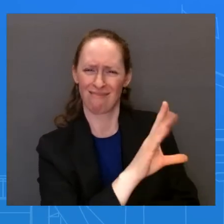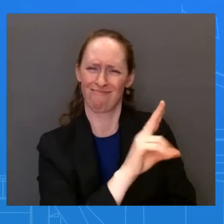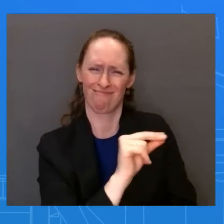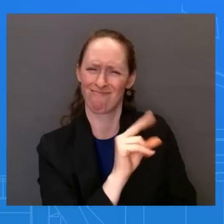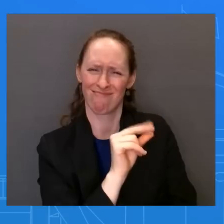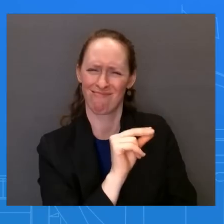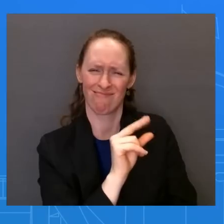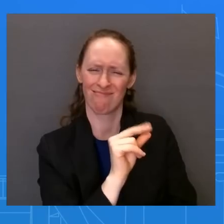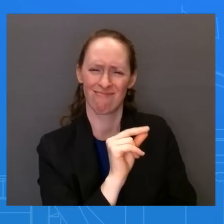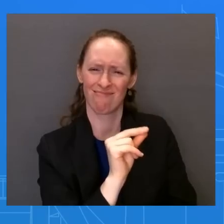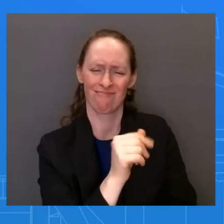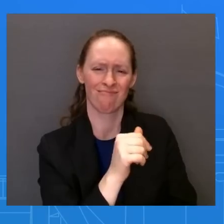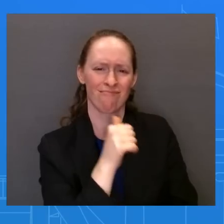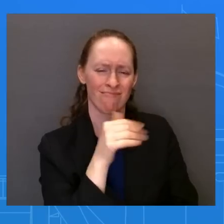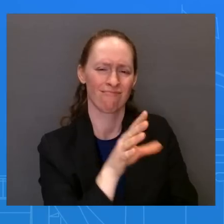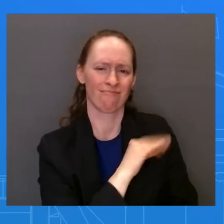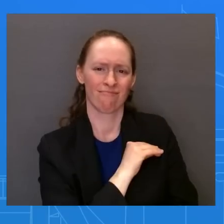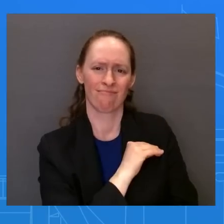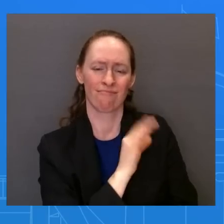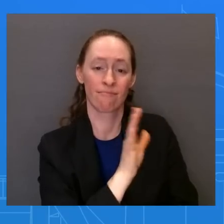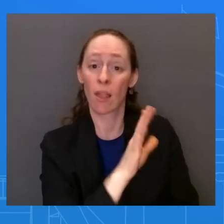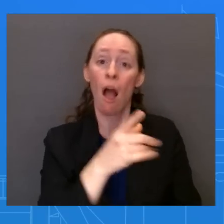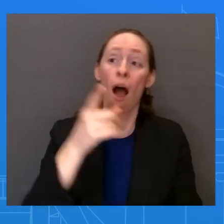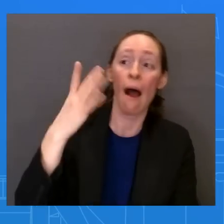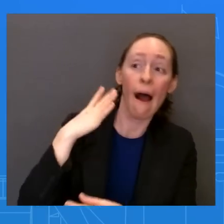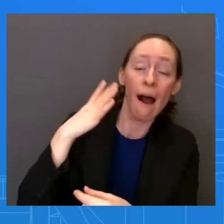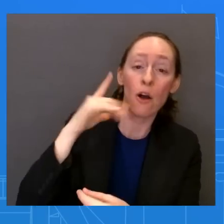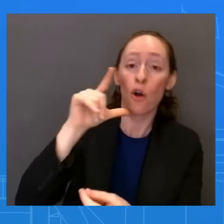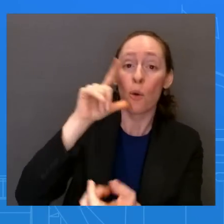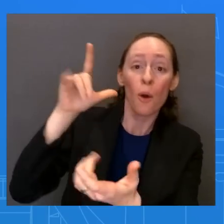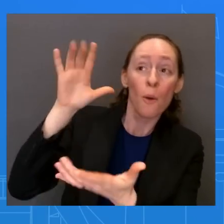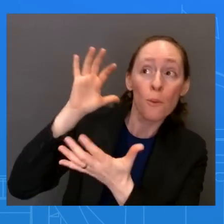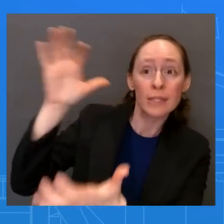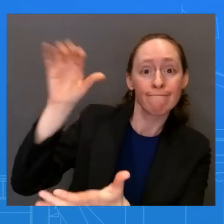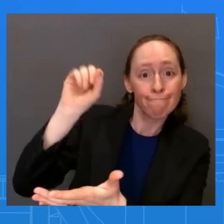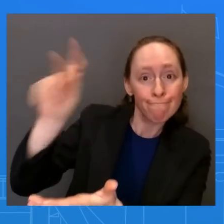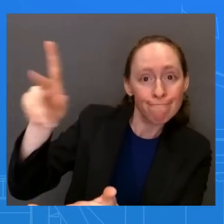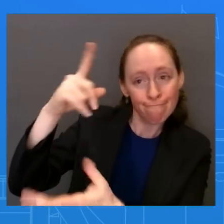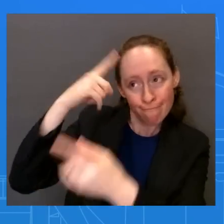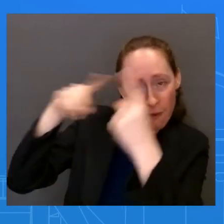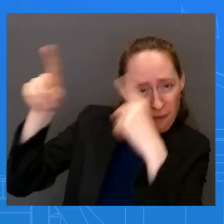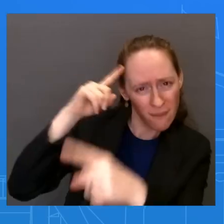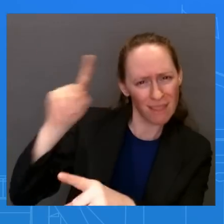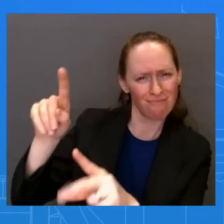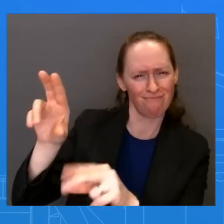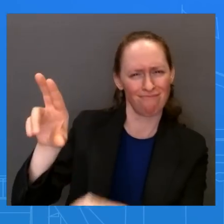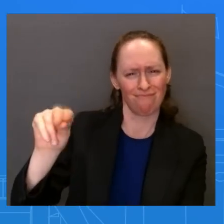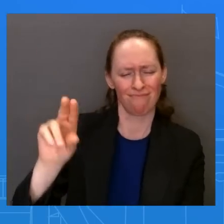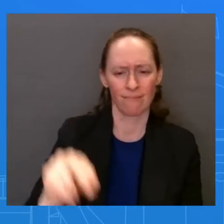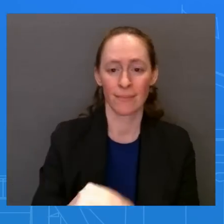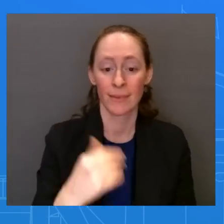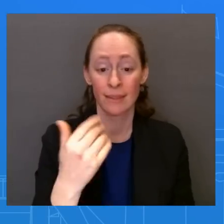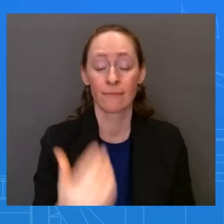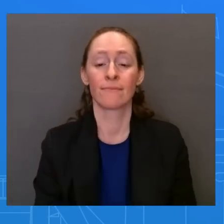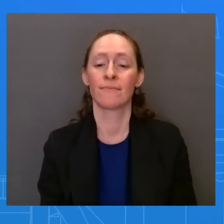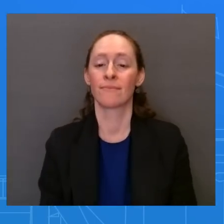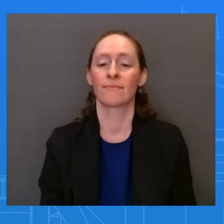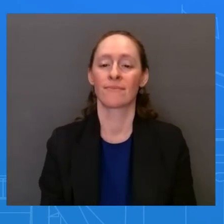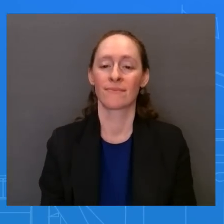With that -- I say this all the time -- Josh -- >> The Press: Good to see you. Ms. Jean-Pierre: -- I haven't seen you in a long time. The Press: Good to see you, Karine. Ms. Jean-Pierre: And you always tell me you've been here.